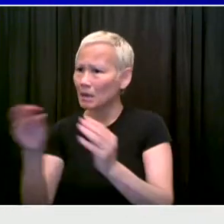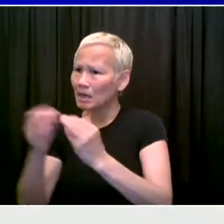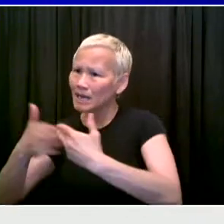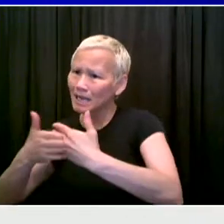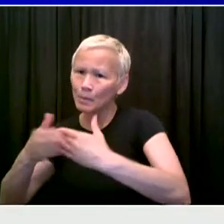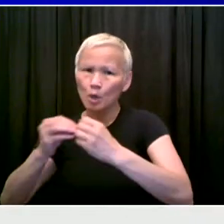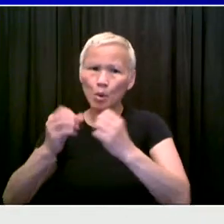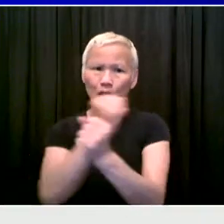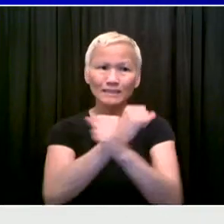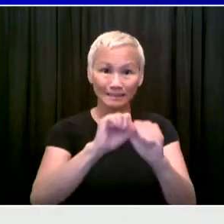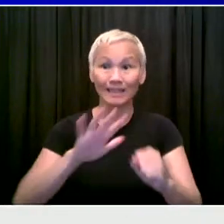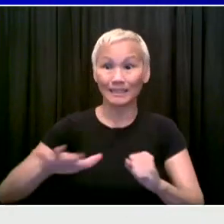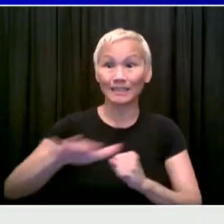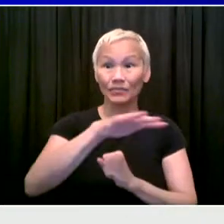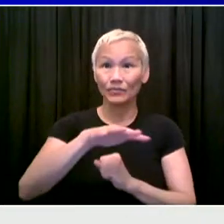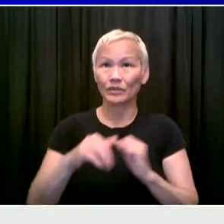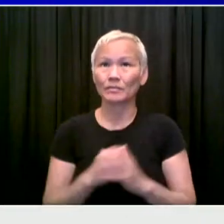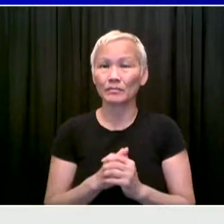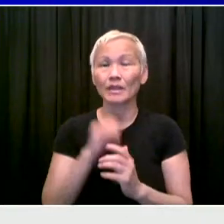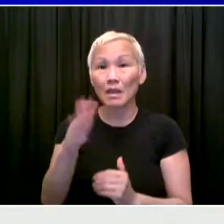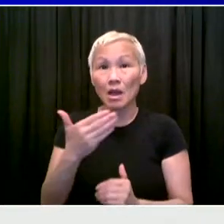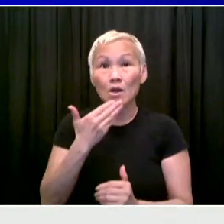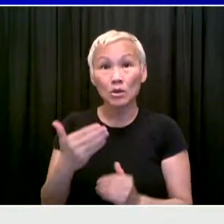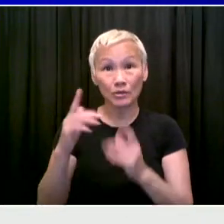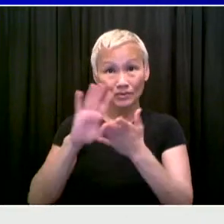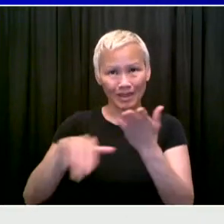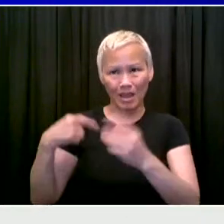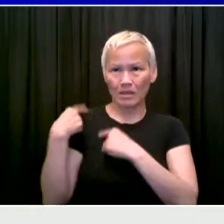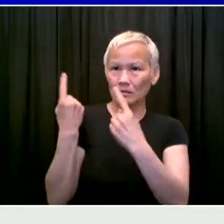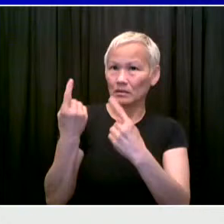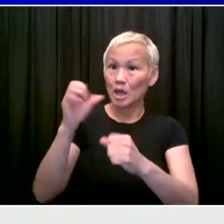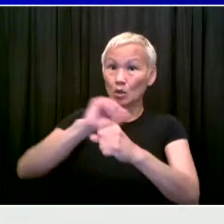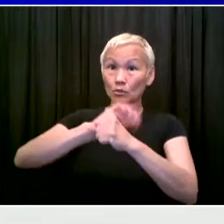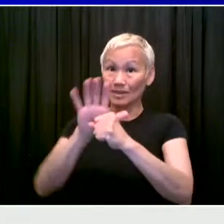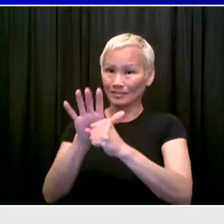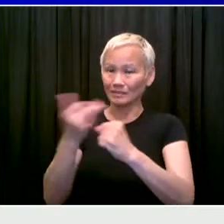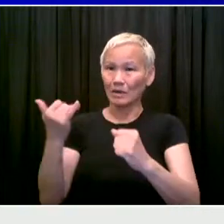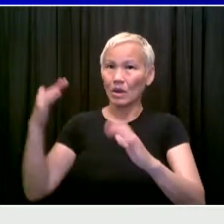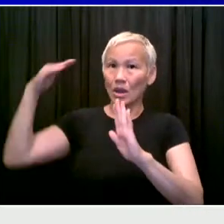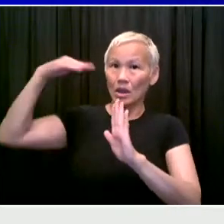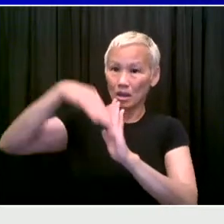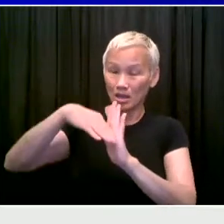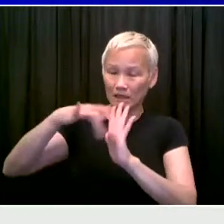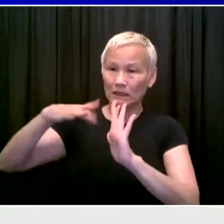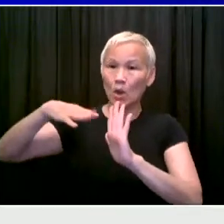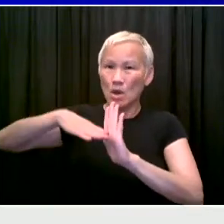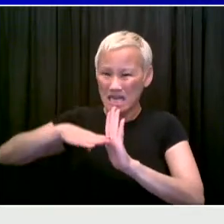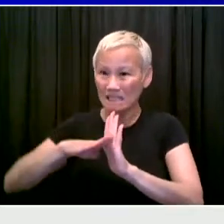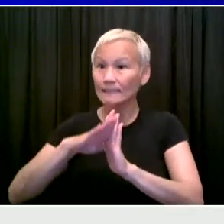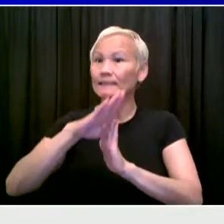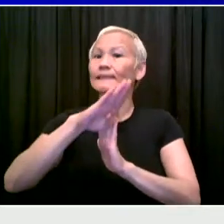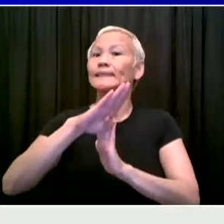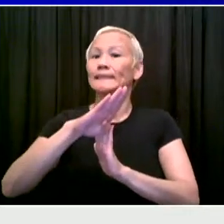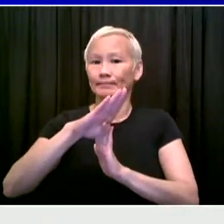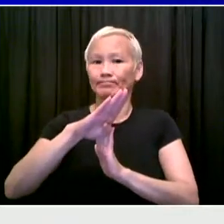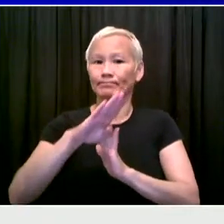THAT DOWN FURTHER IN THE COURSE OF THIS LAST DECADE. NOW WE SAW THE PANDEMIC TAKE US IN THE WRONG